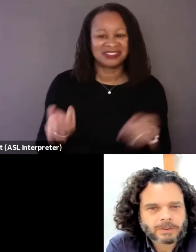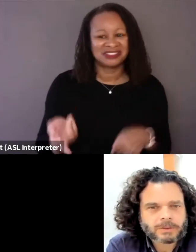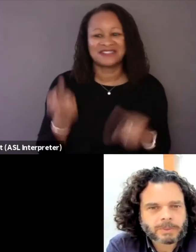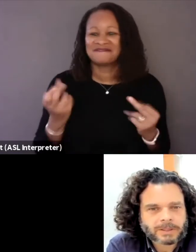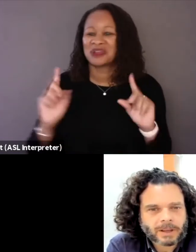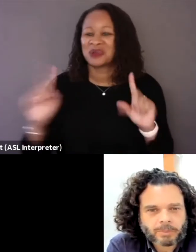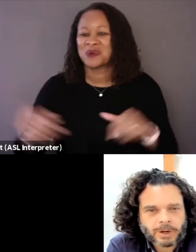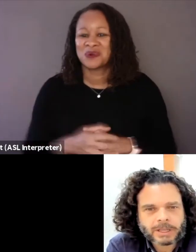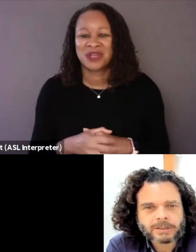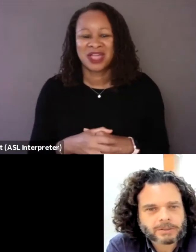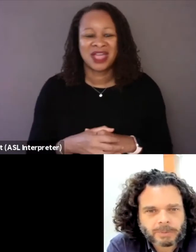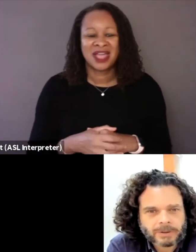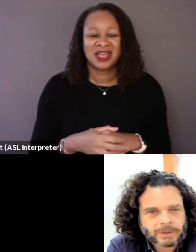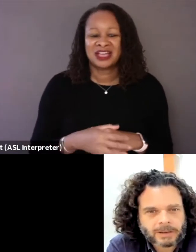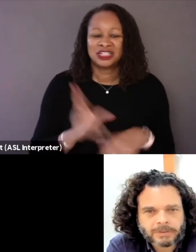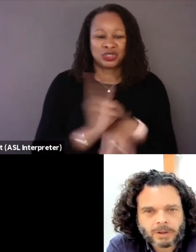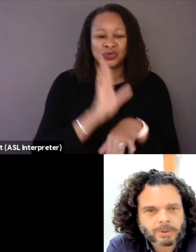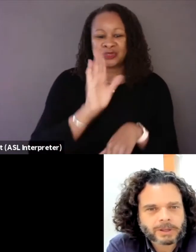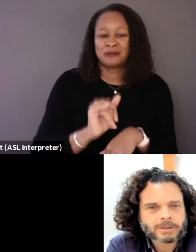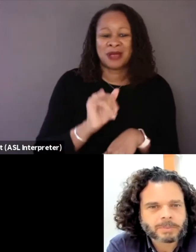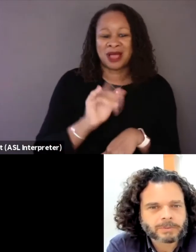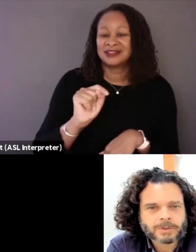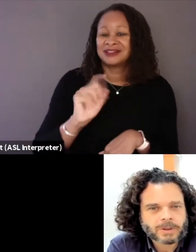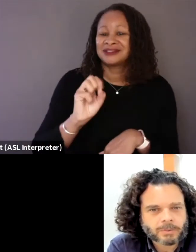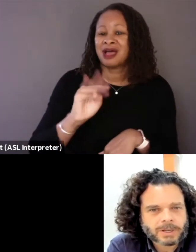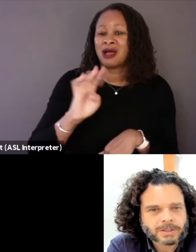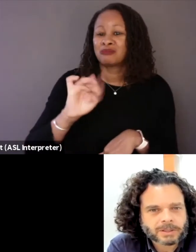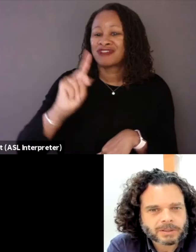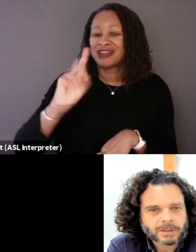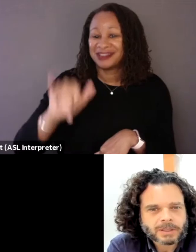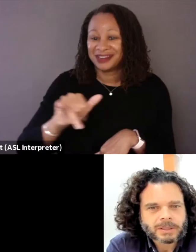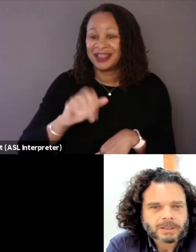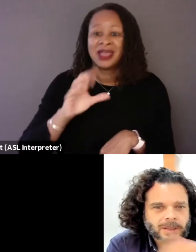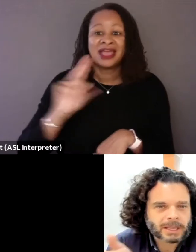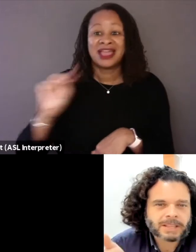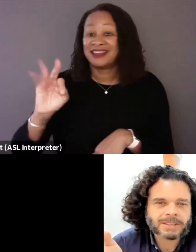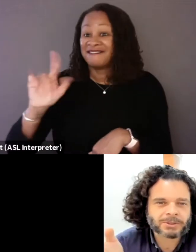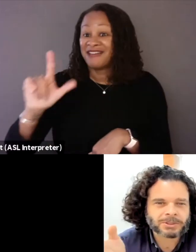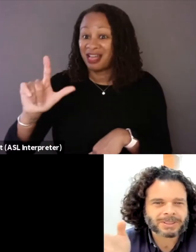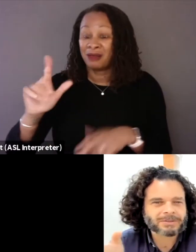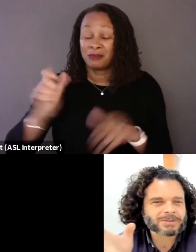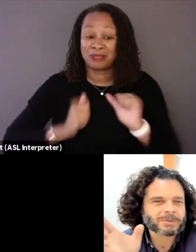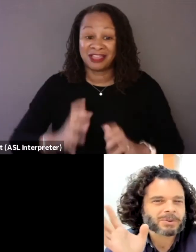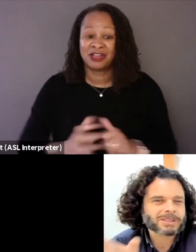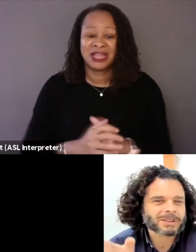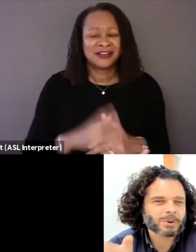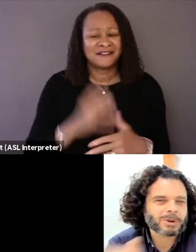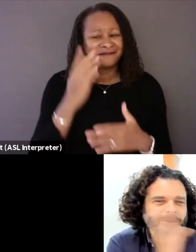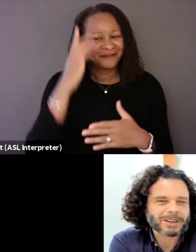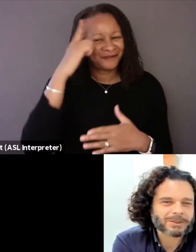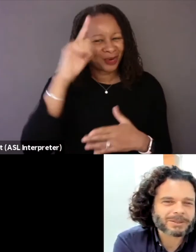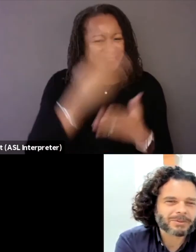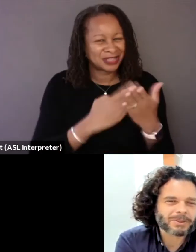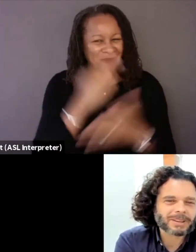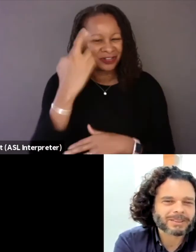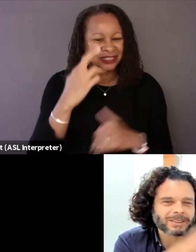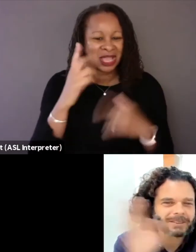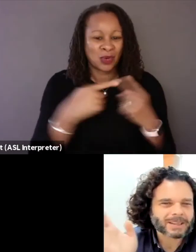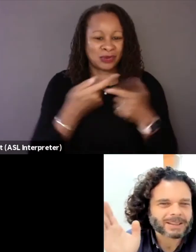it's used by Tom Brady, it's used by NFL players, but for some reason, it's interesting, for some reason, when we would try to use it for this, it's like,